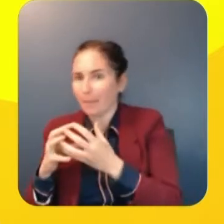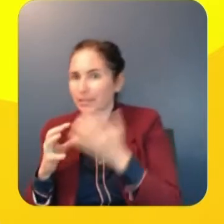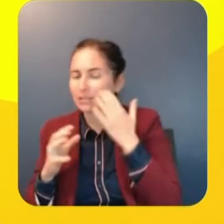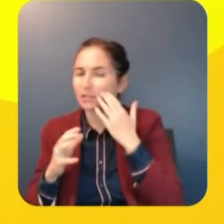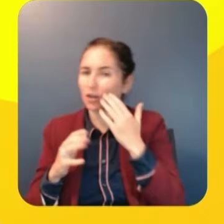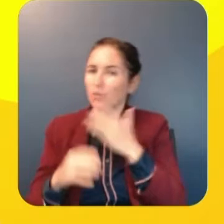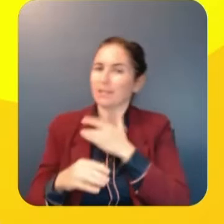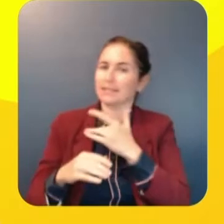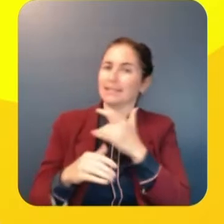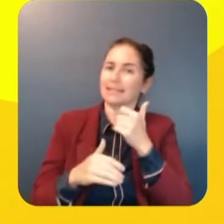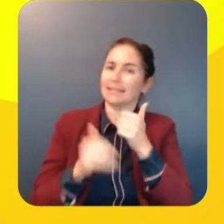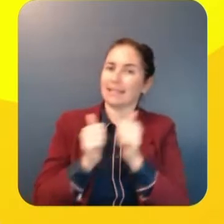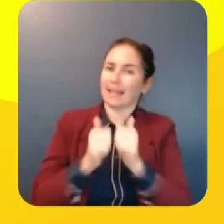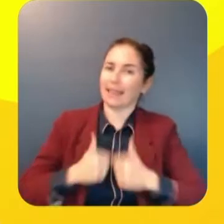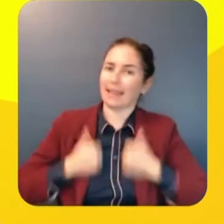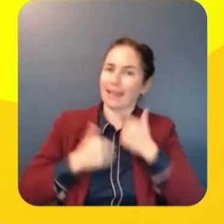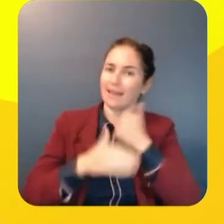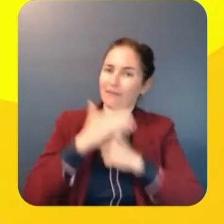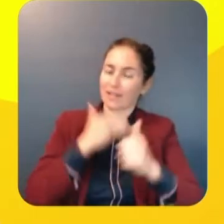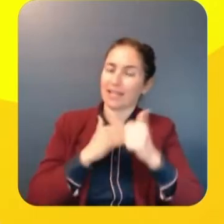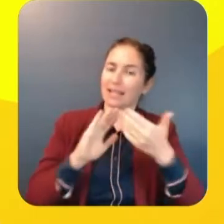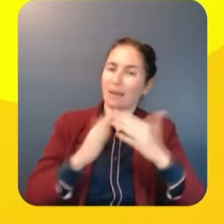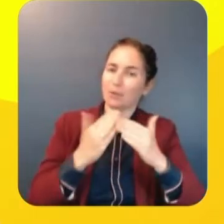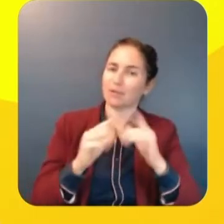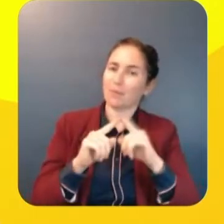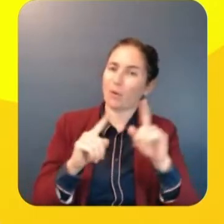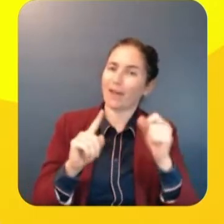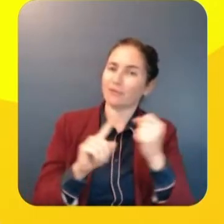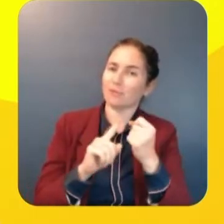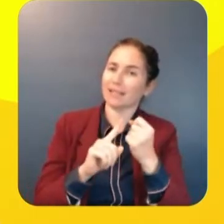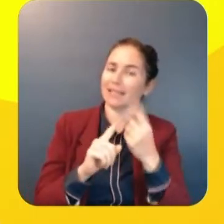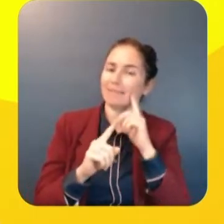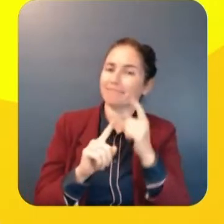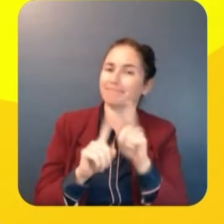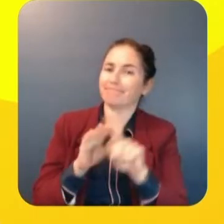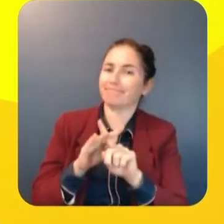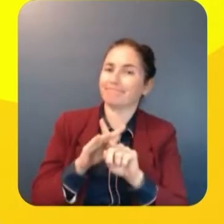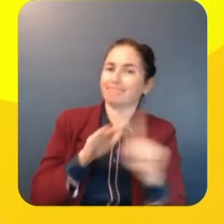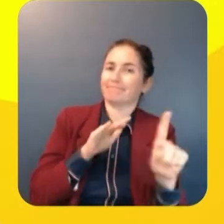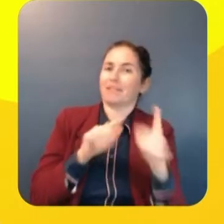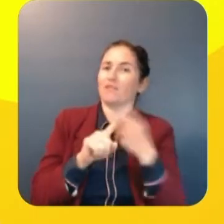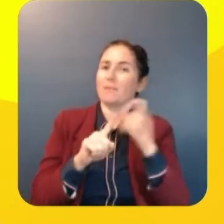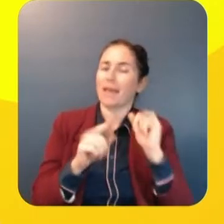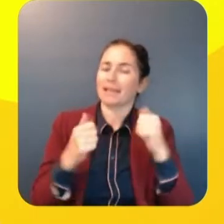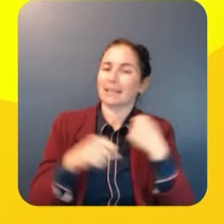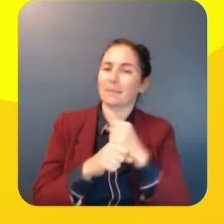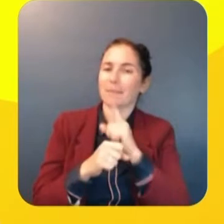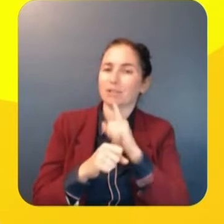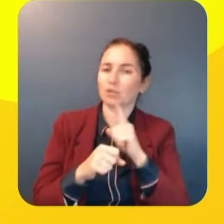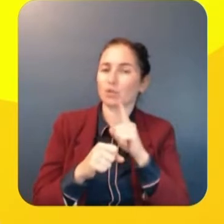and we have to break out of that box to really understand where we trying to go, what networks are we trying to collect, to really lean into and how do we do that?